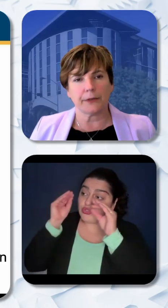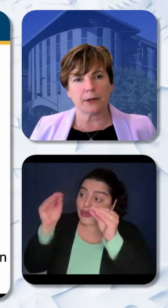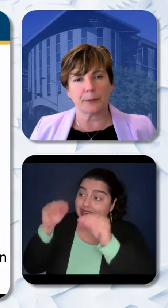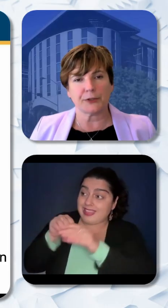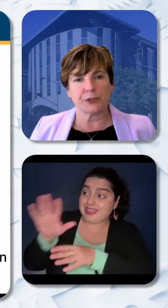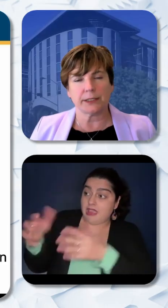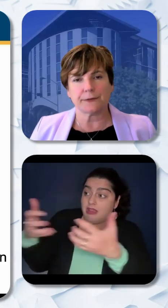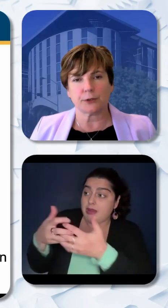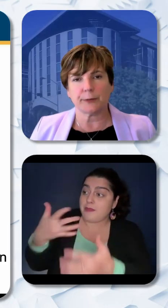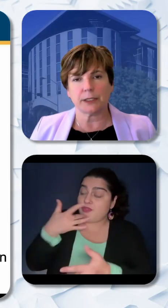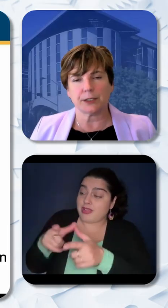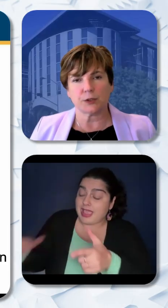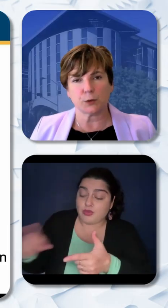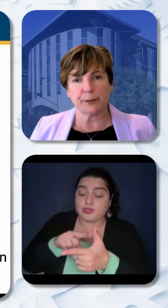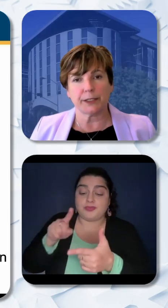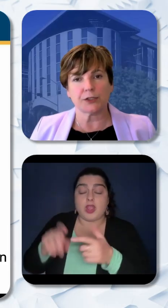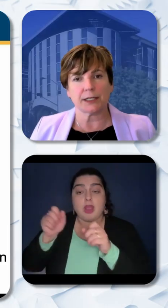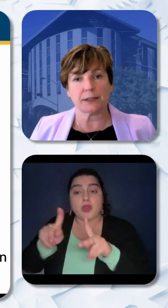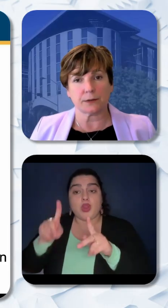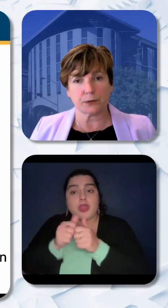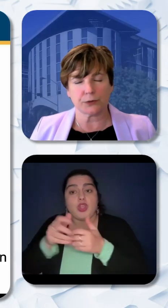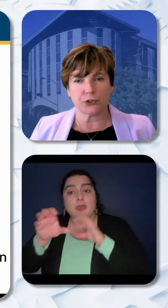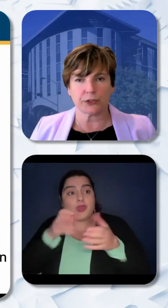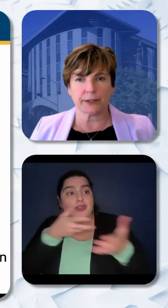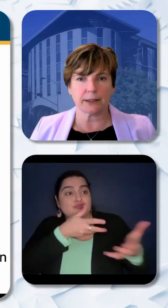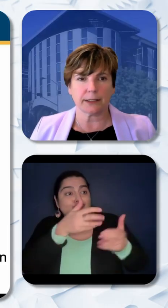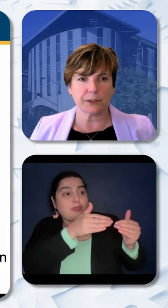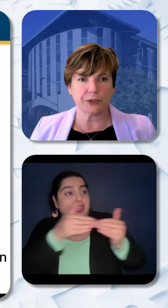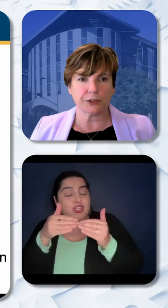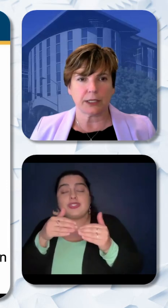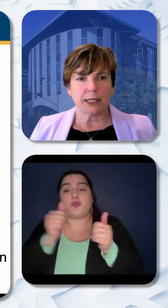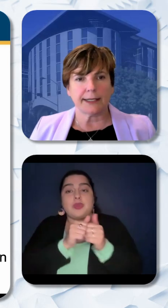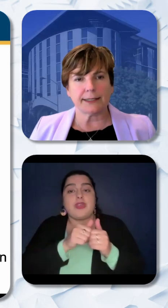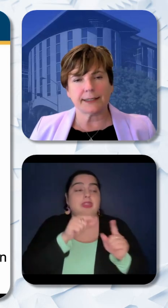Are there opportunities for communication to peers and adults who share that language? And is